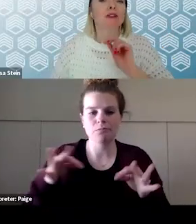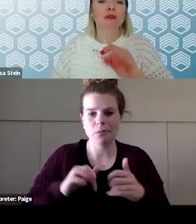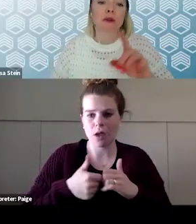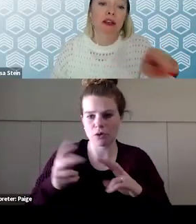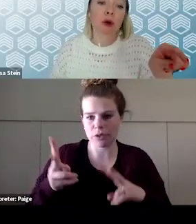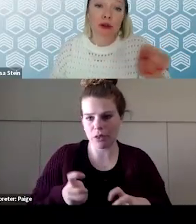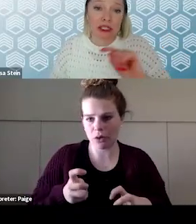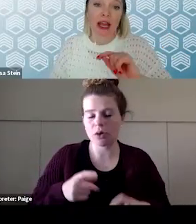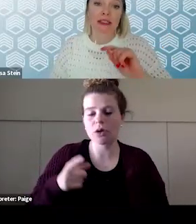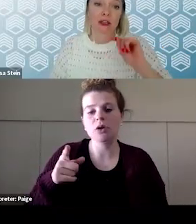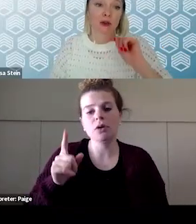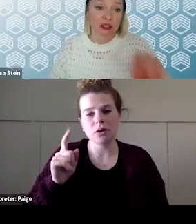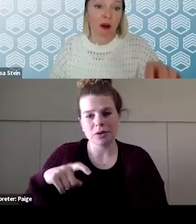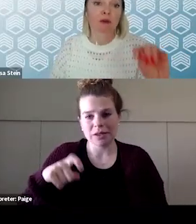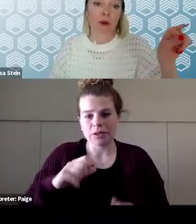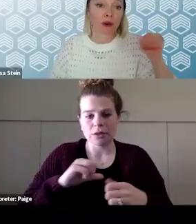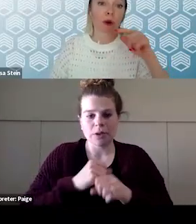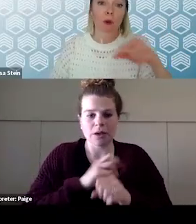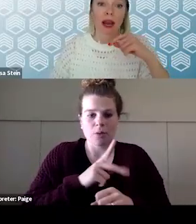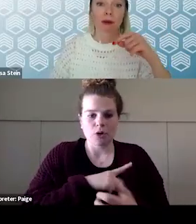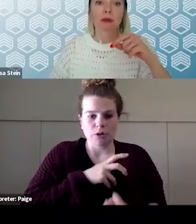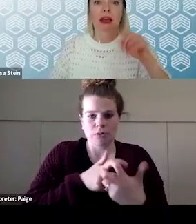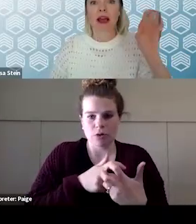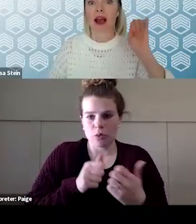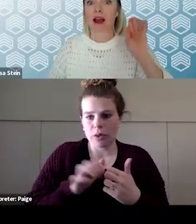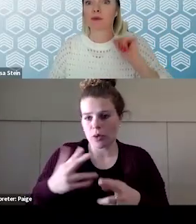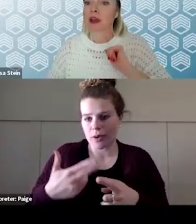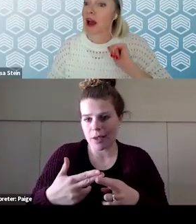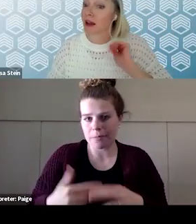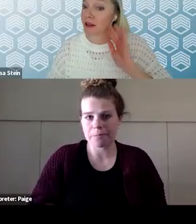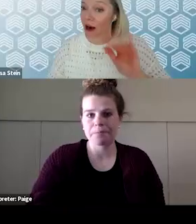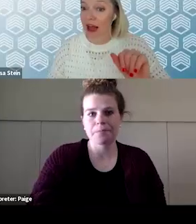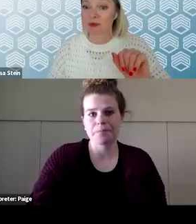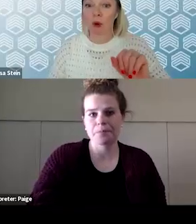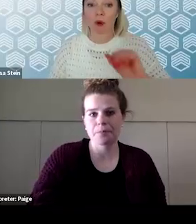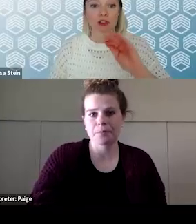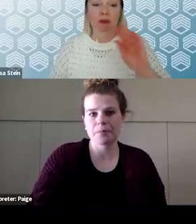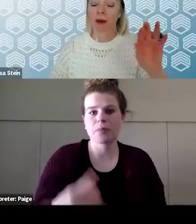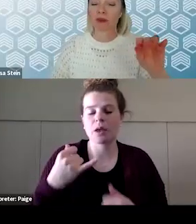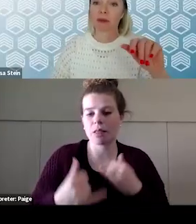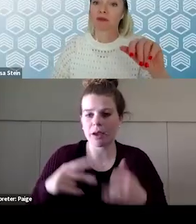And you do need to personalize it yourself with your own name. Our last poll just popped up